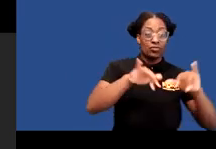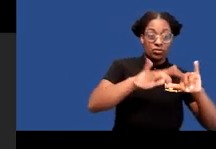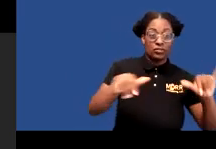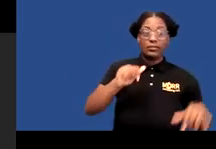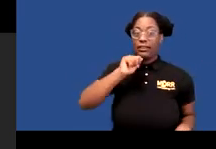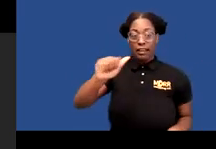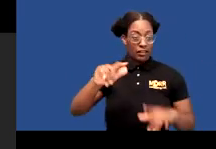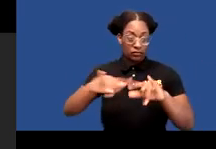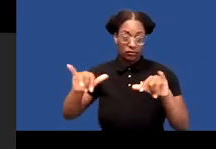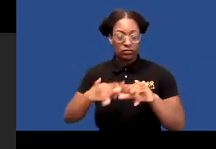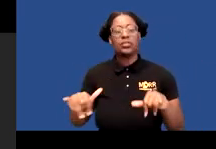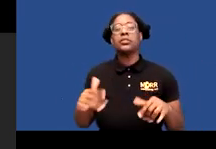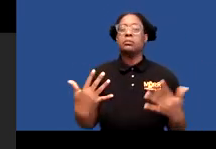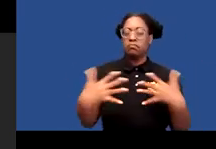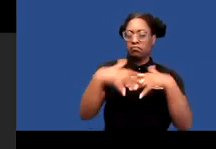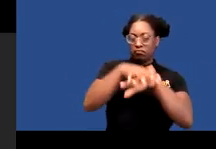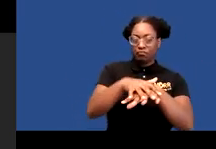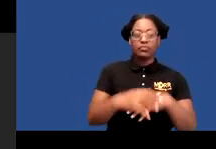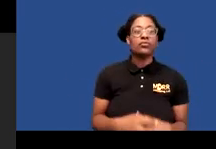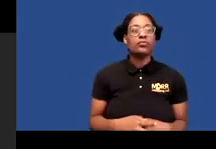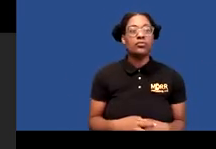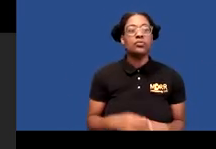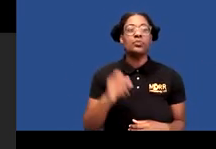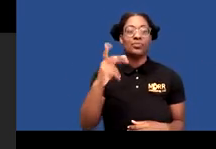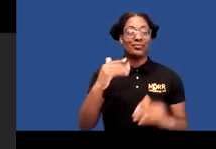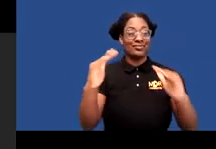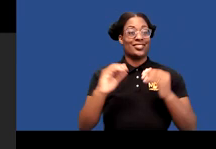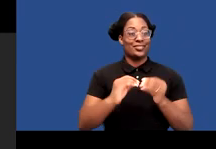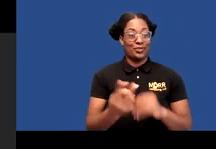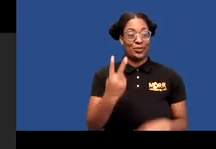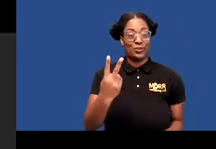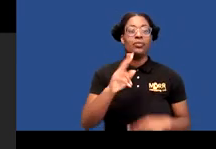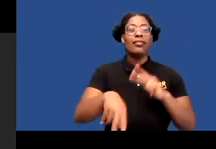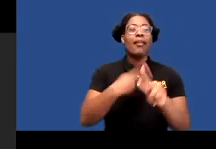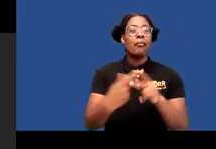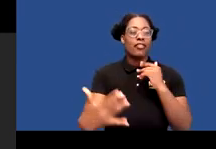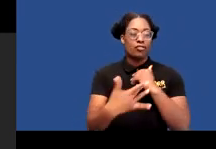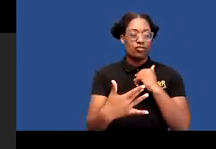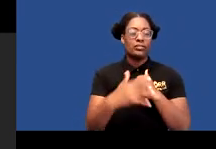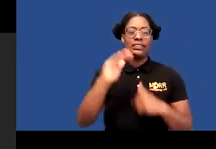Types of technology: nearly everyone is using video conferencing,